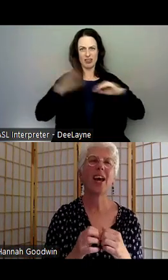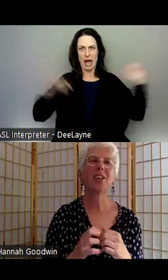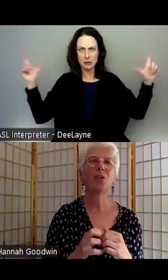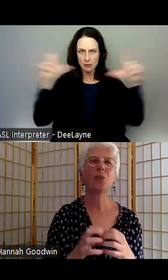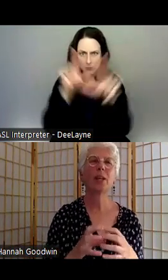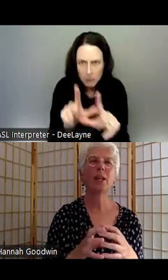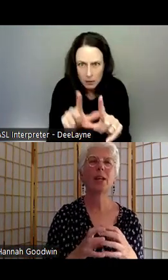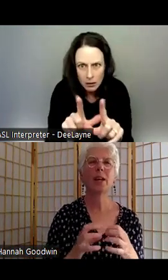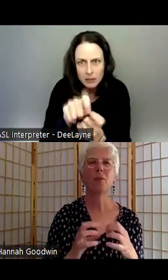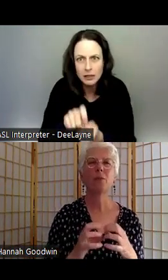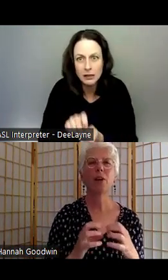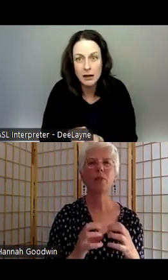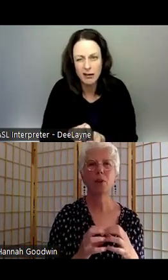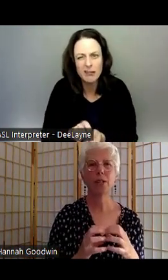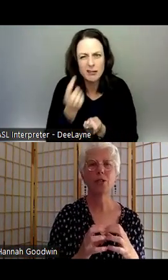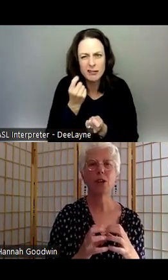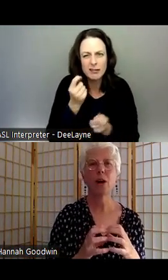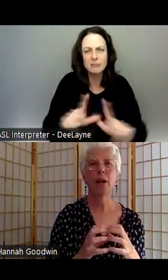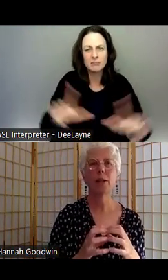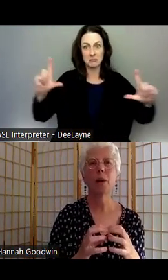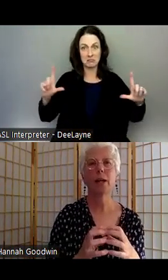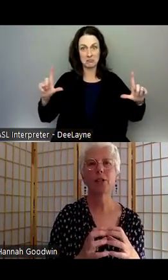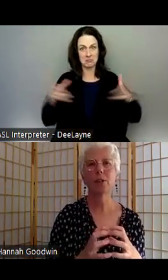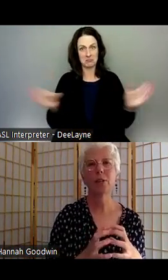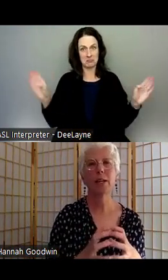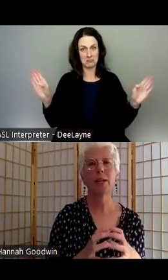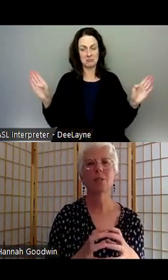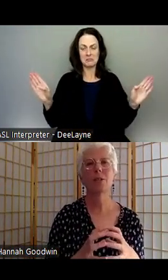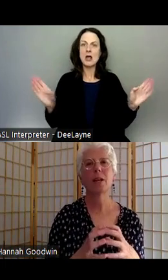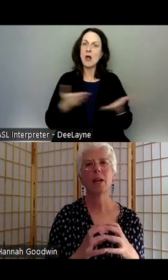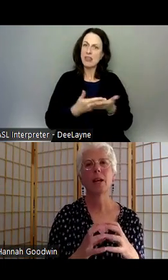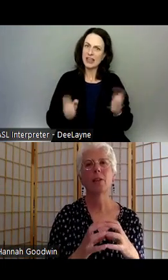and really very focused on the practical things